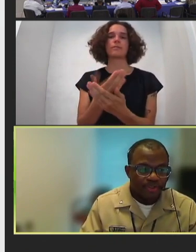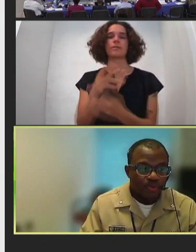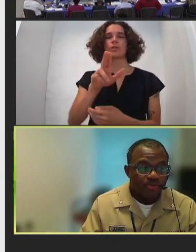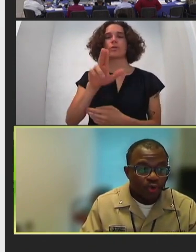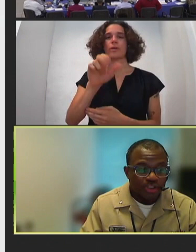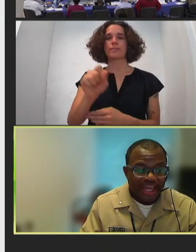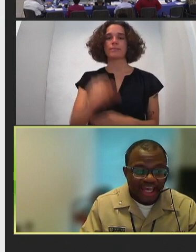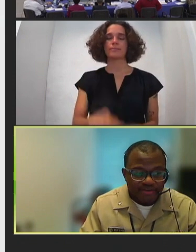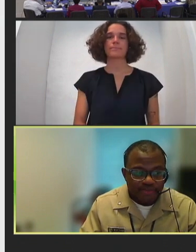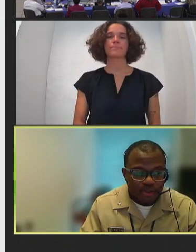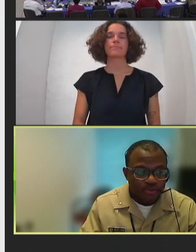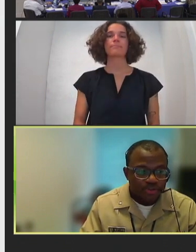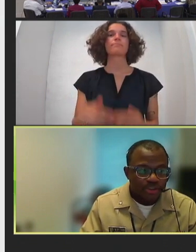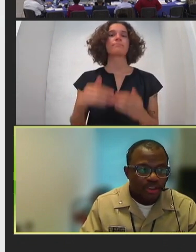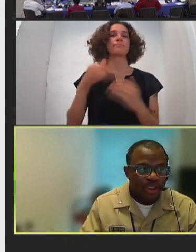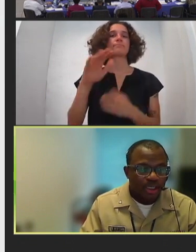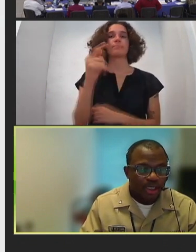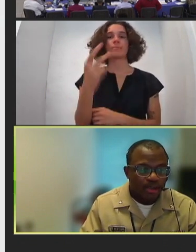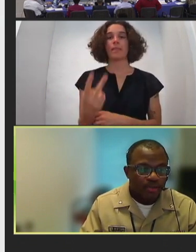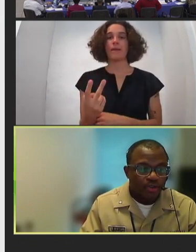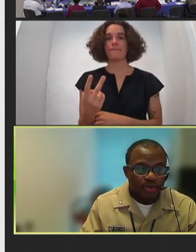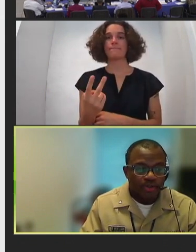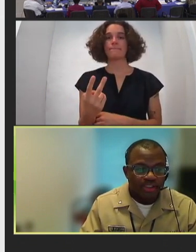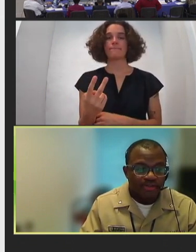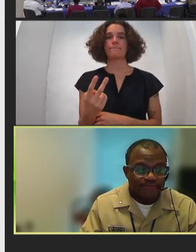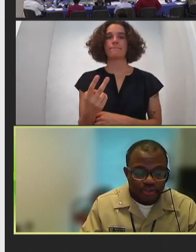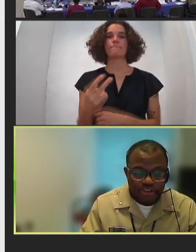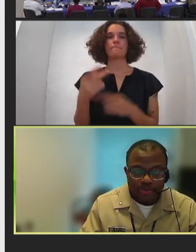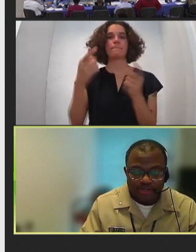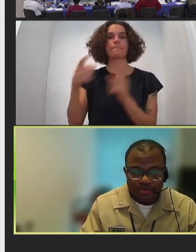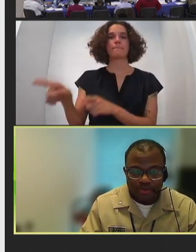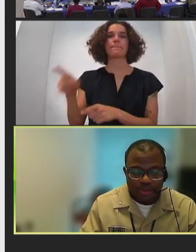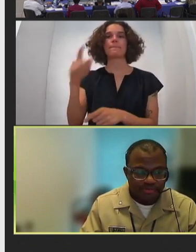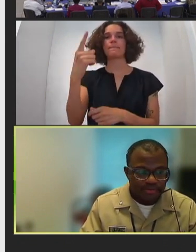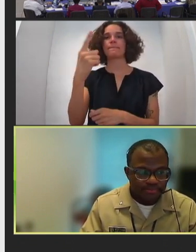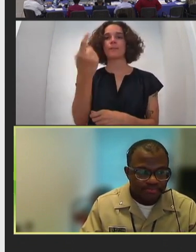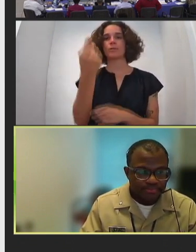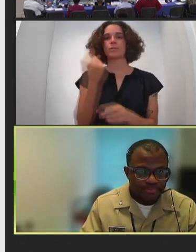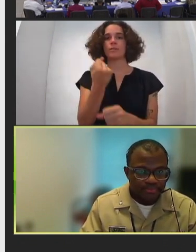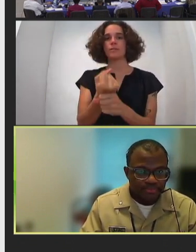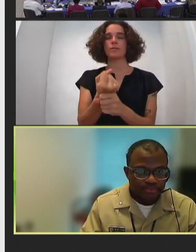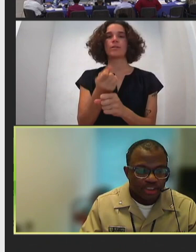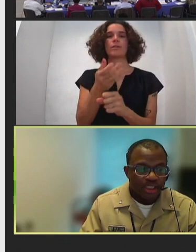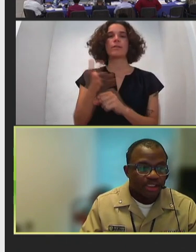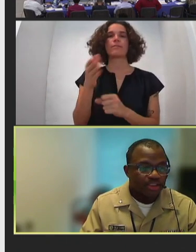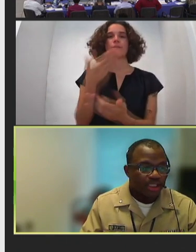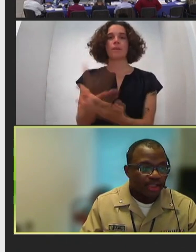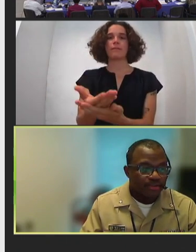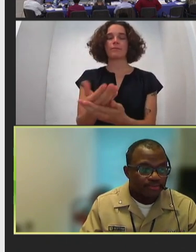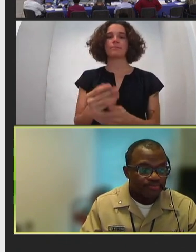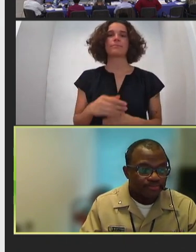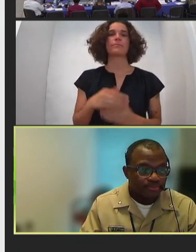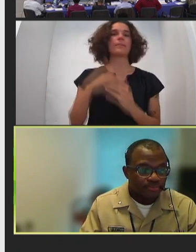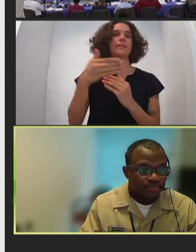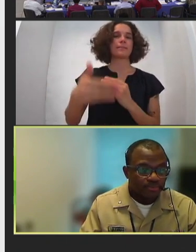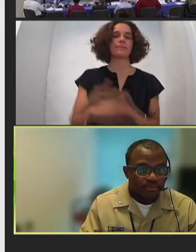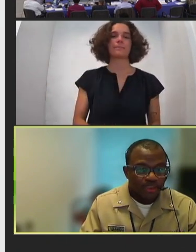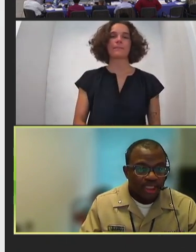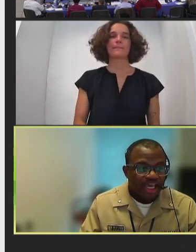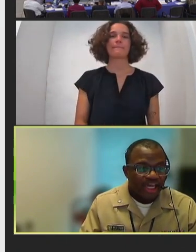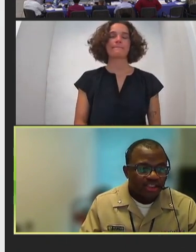with more than half of those occurring within the first year after arrival. Next slide. And then